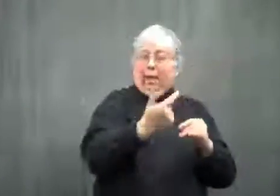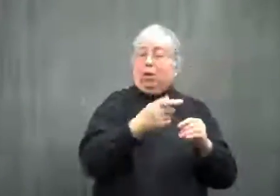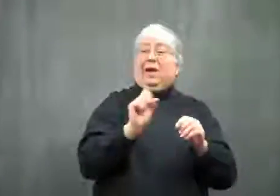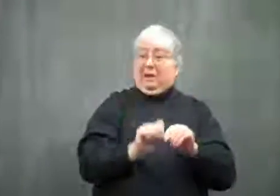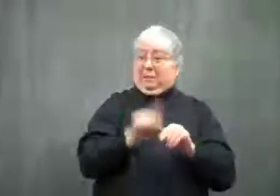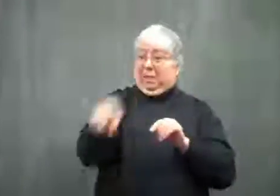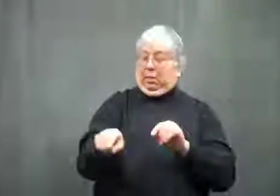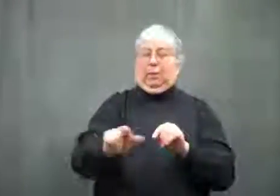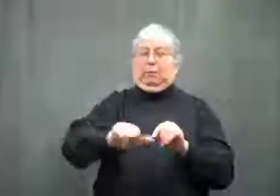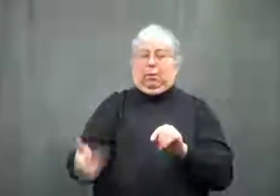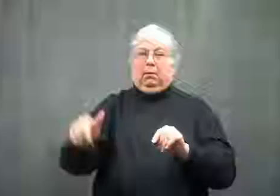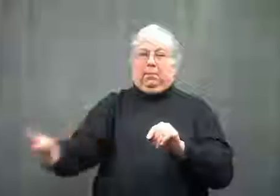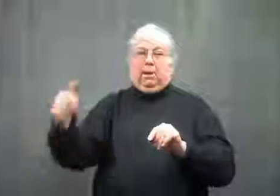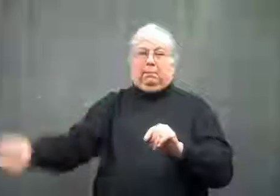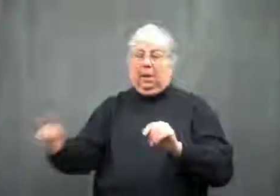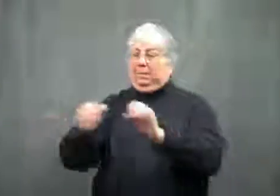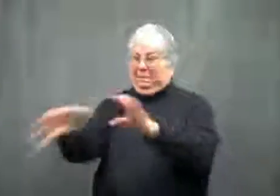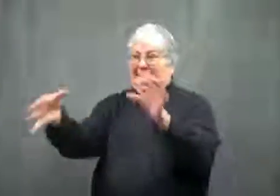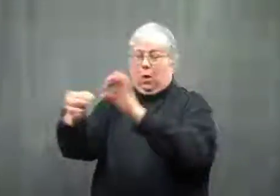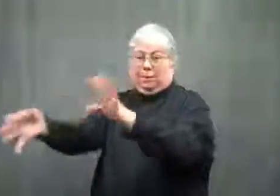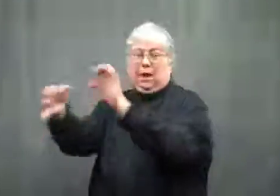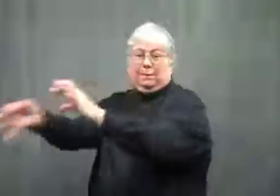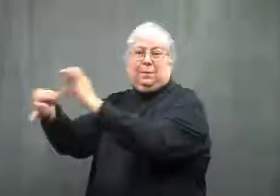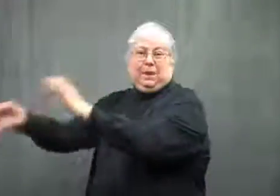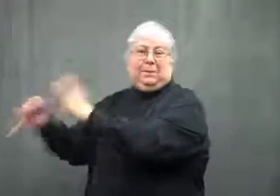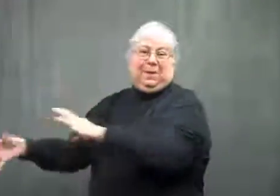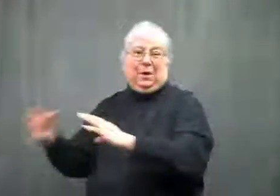These neutrons can hit other atoms and split them, causing a chain reaction.